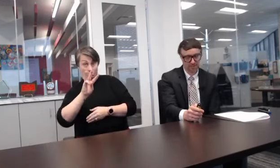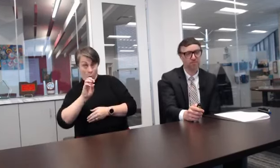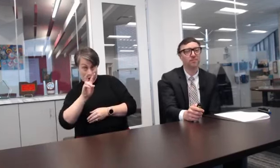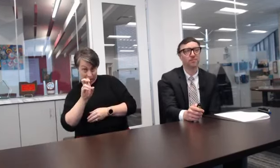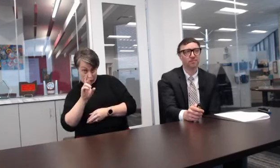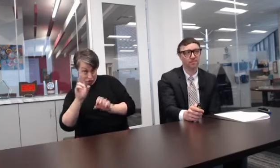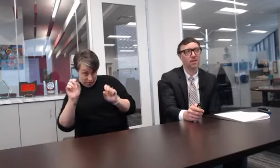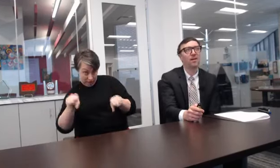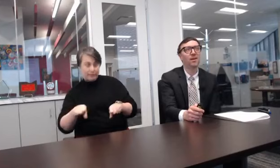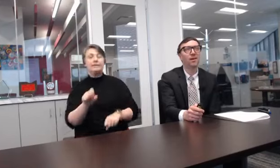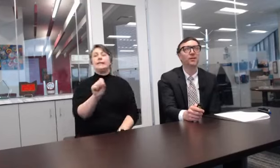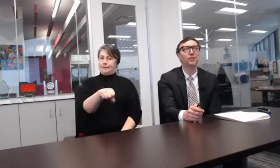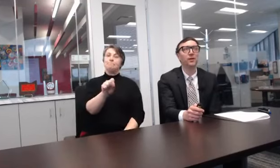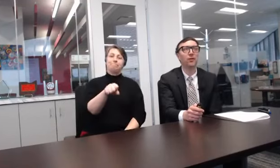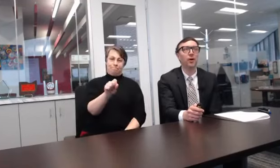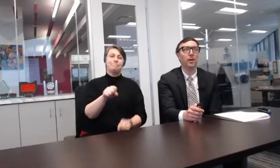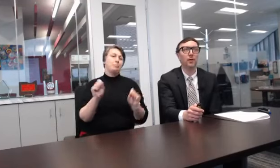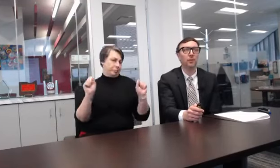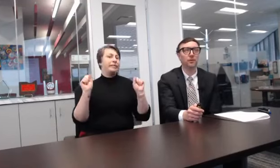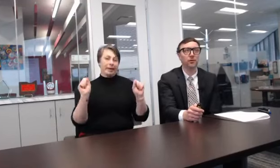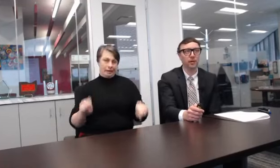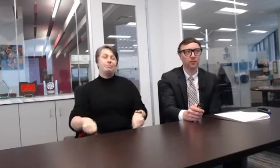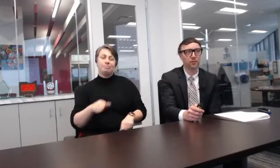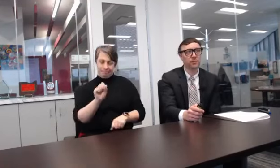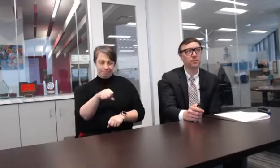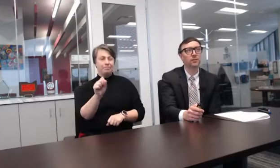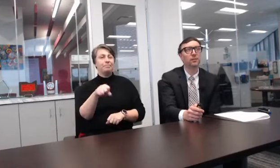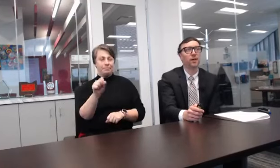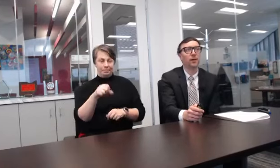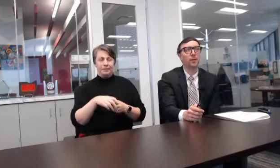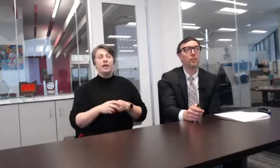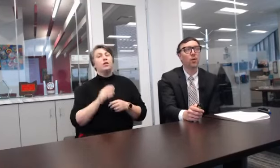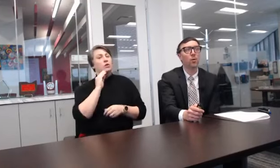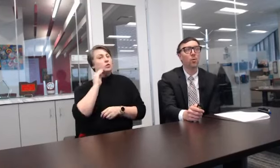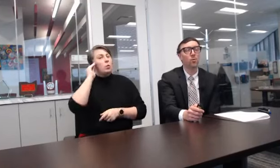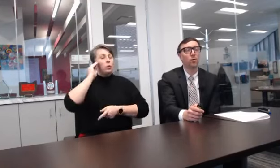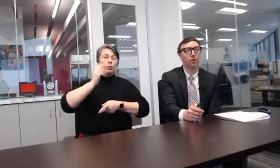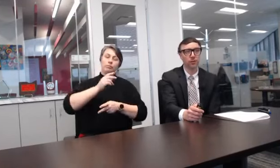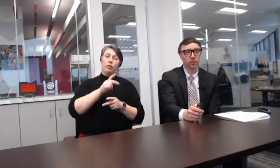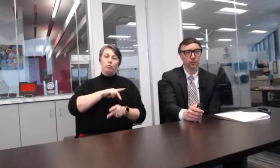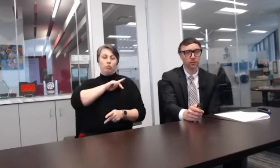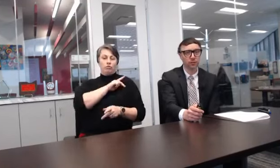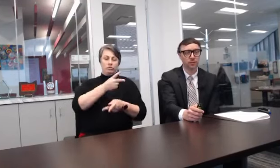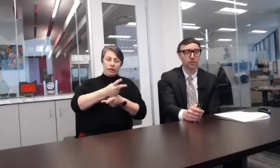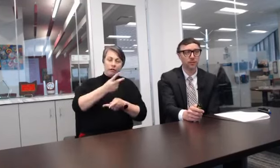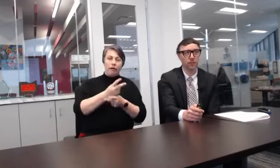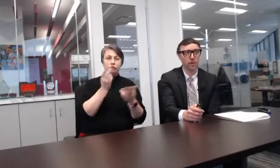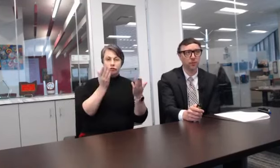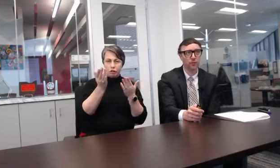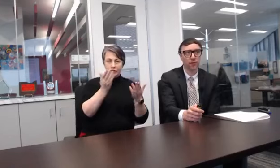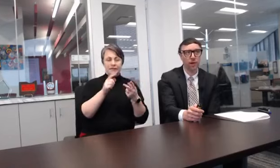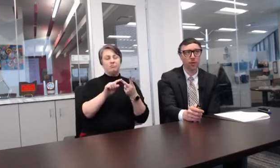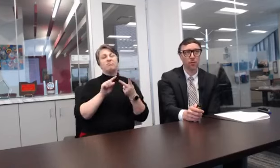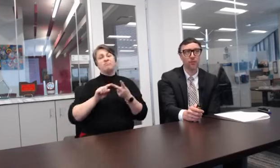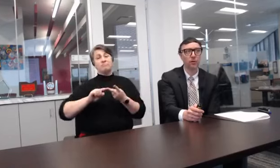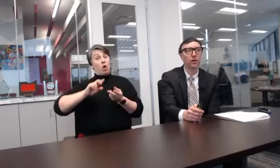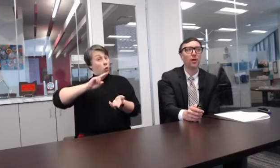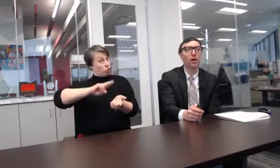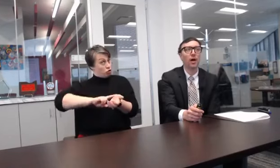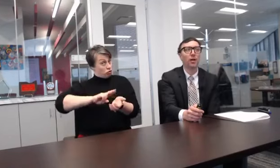Yes. So homemaker personal care services, nursing services is available through the IO Waiver.